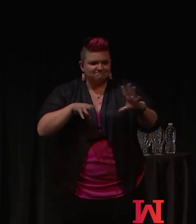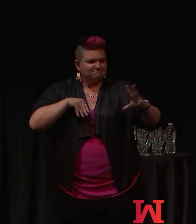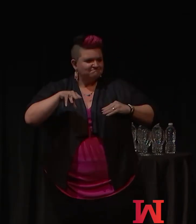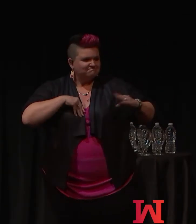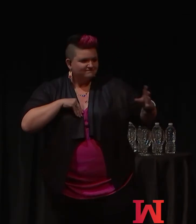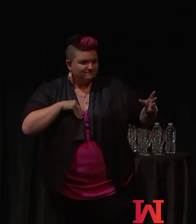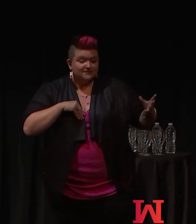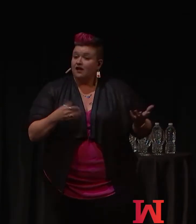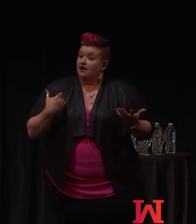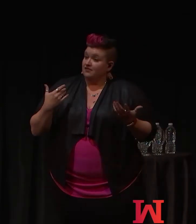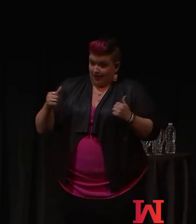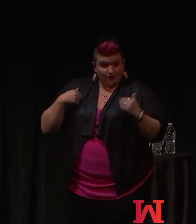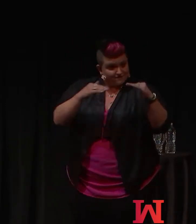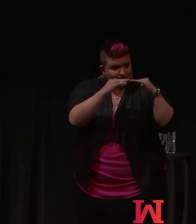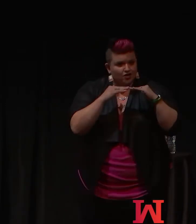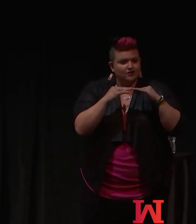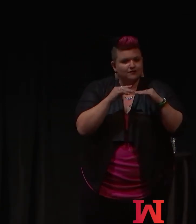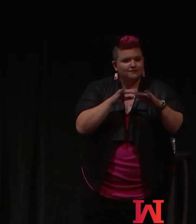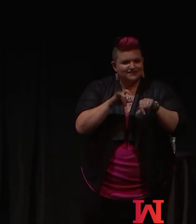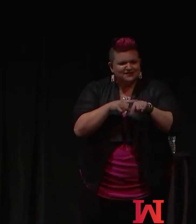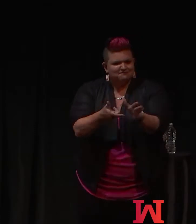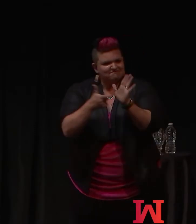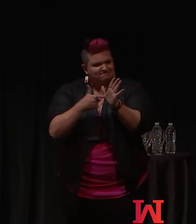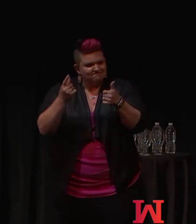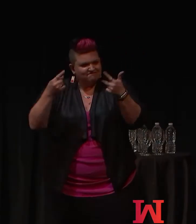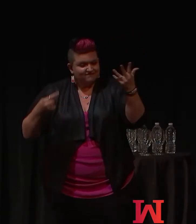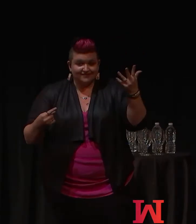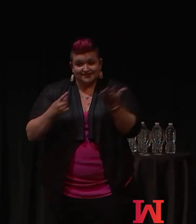leaders are fair and demanding, leaders are stylish